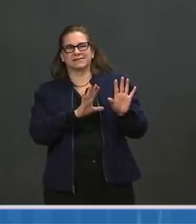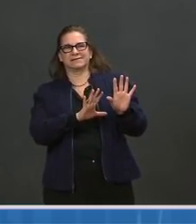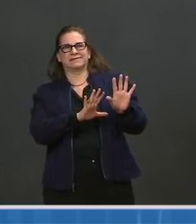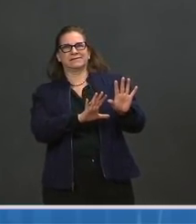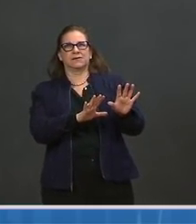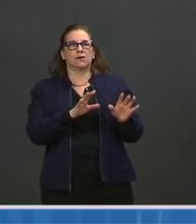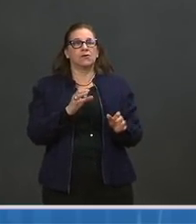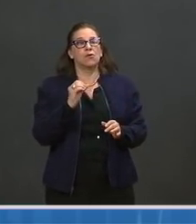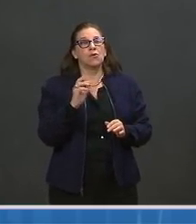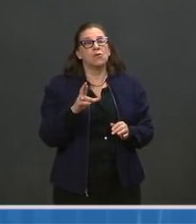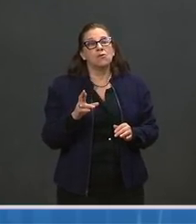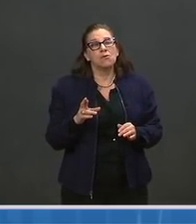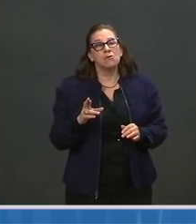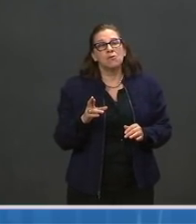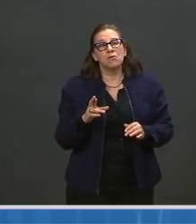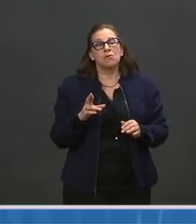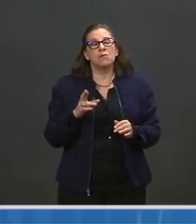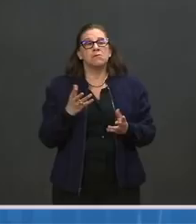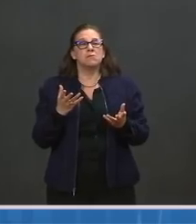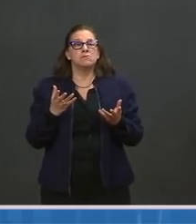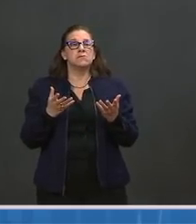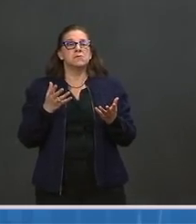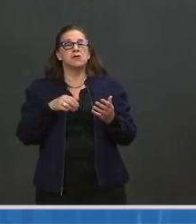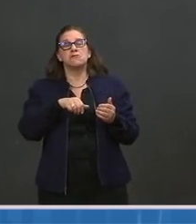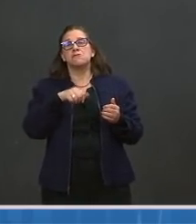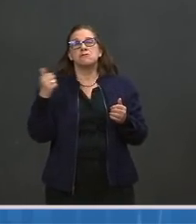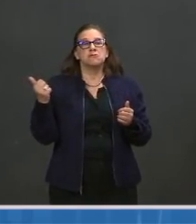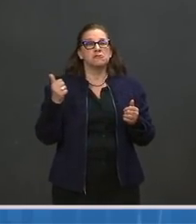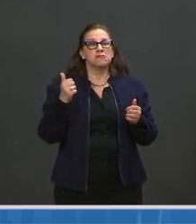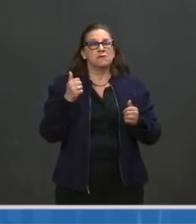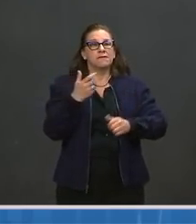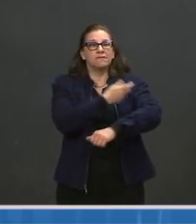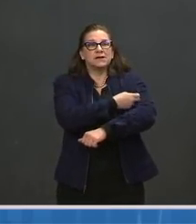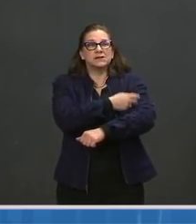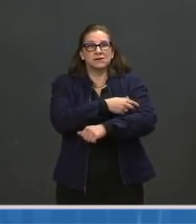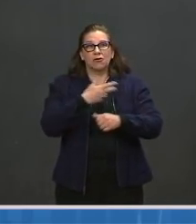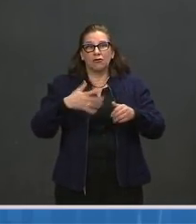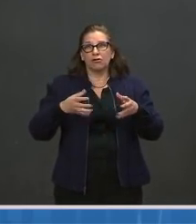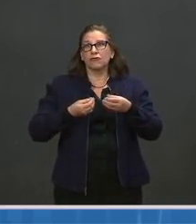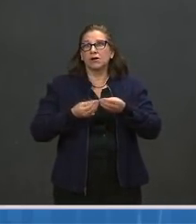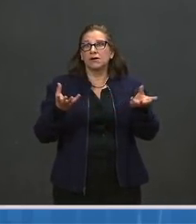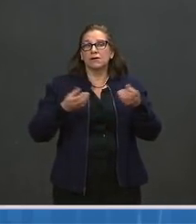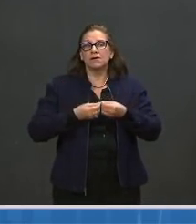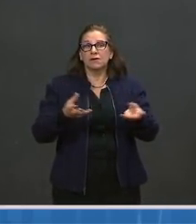And then, given Dr. Walensky's comments about the uptick in cases and the fork in the road that the country is facing,